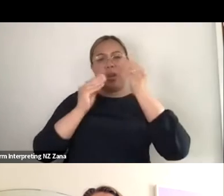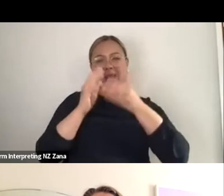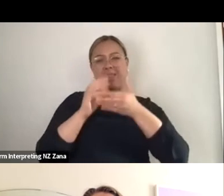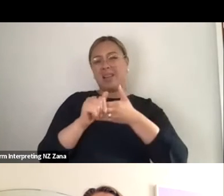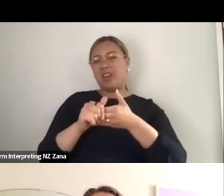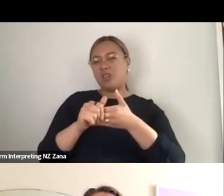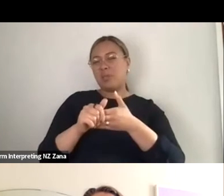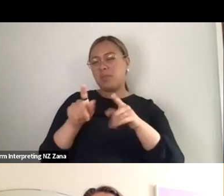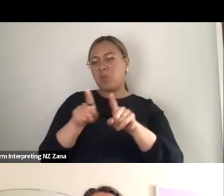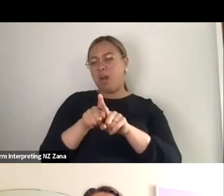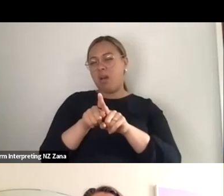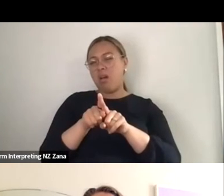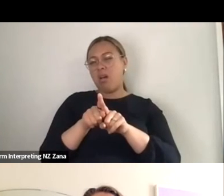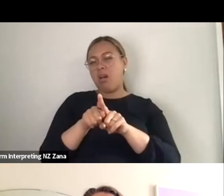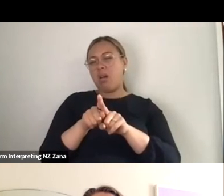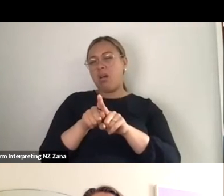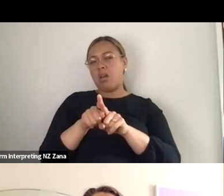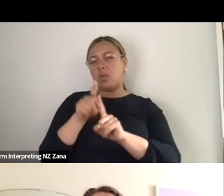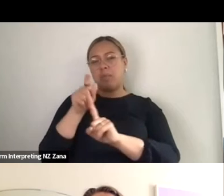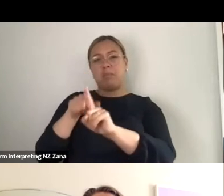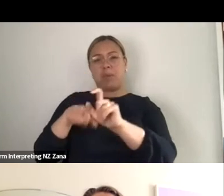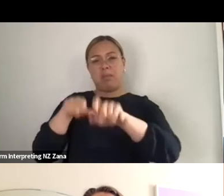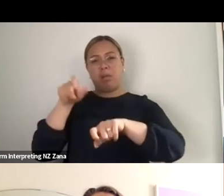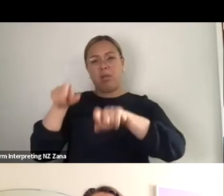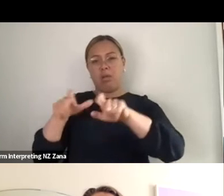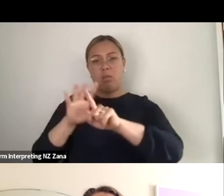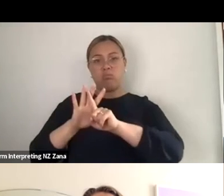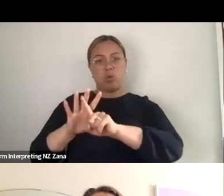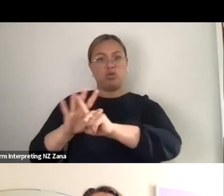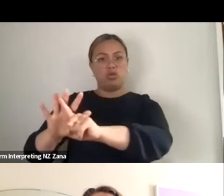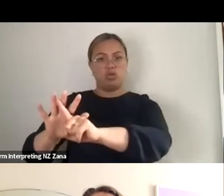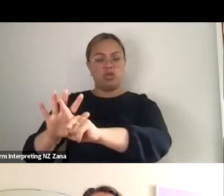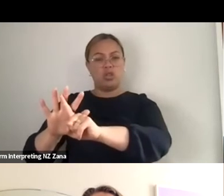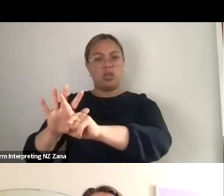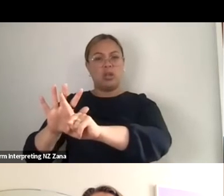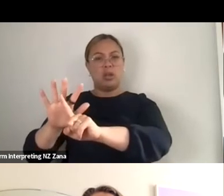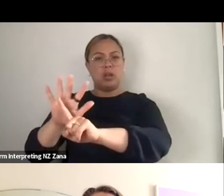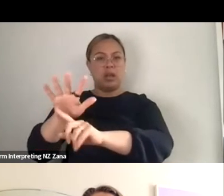push people into those situations either that don't work- like because not everybody should,